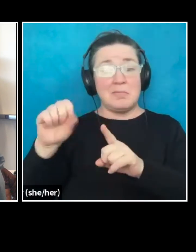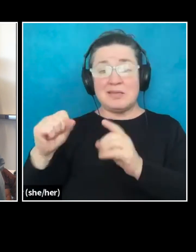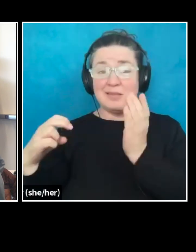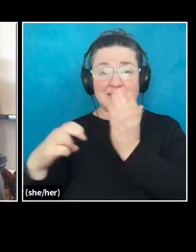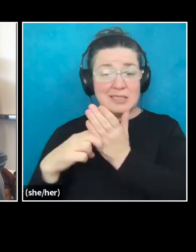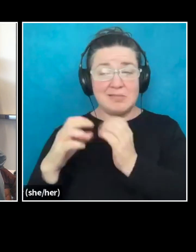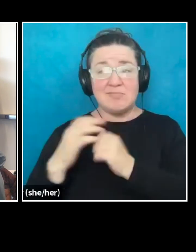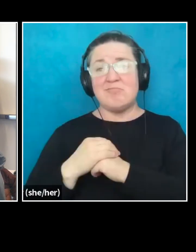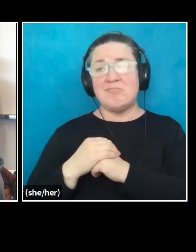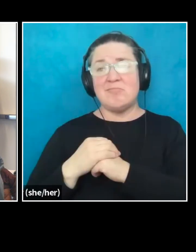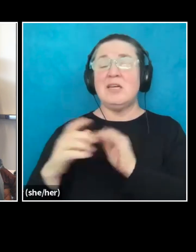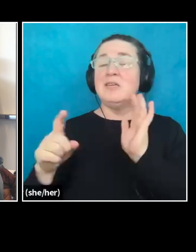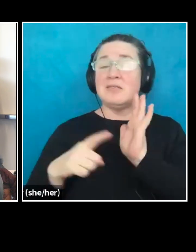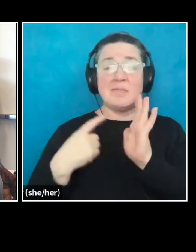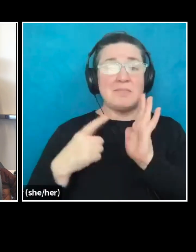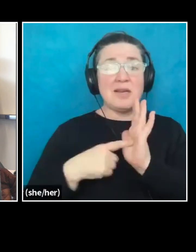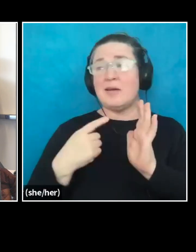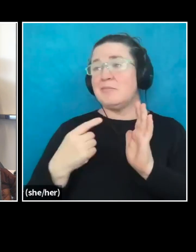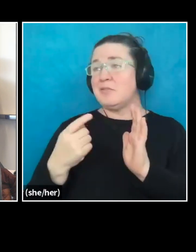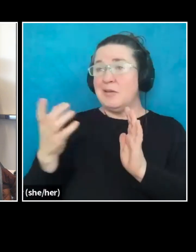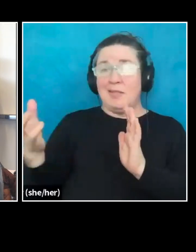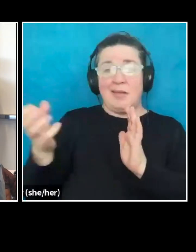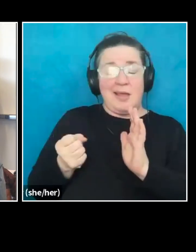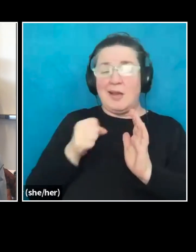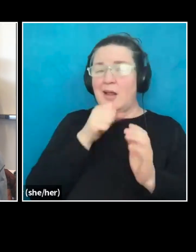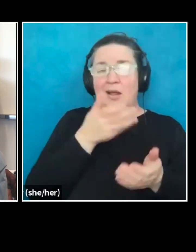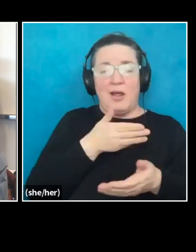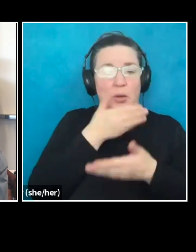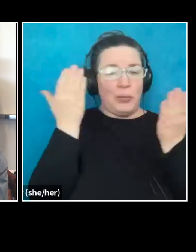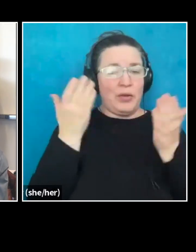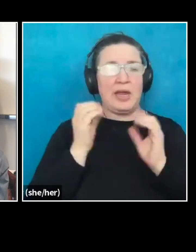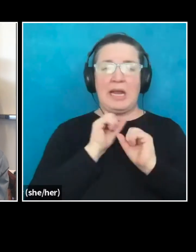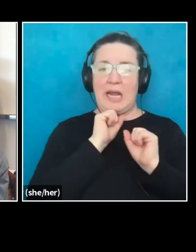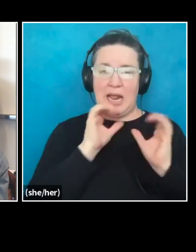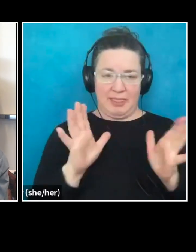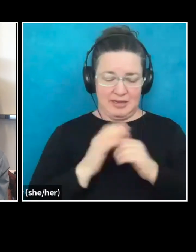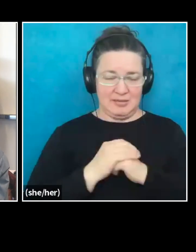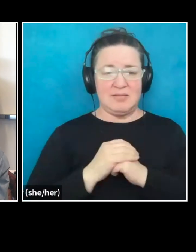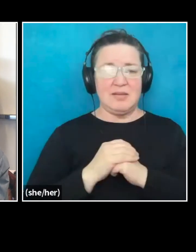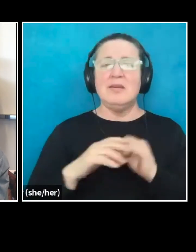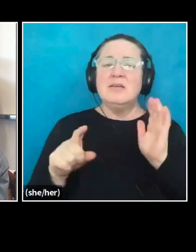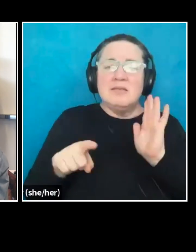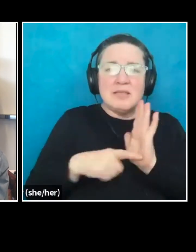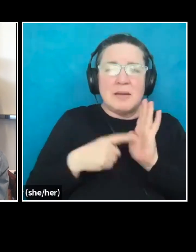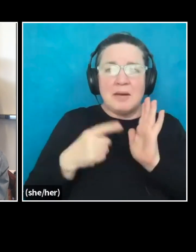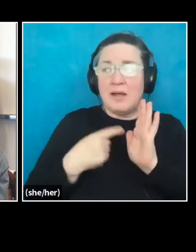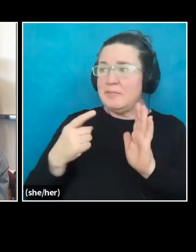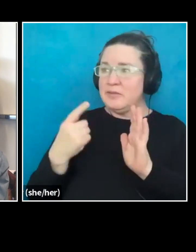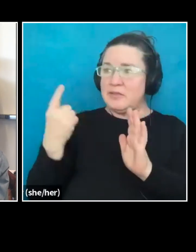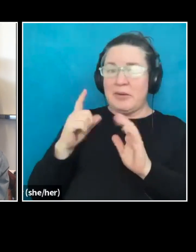Um sometimes they're given an Orca card. Sometimes they are not. People that have access to an Orca